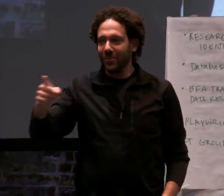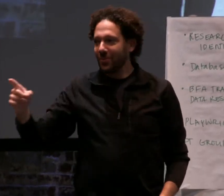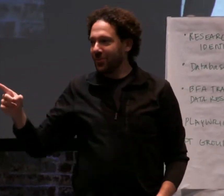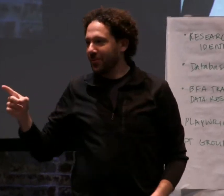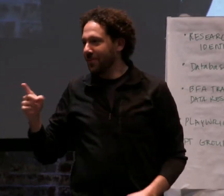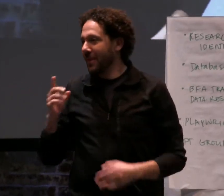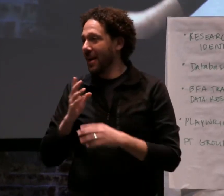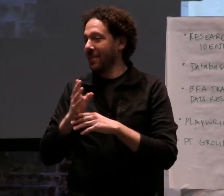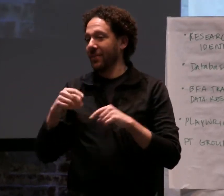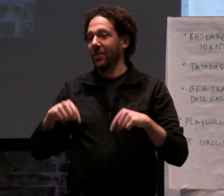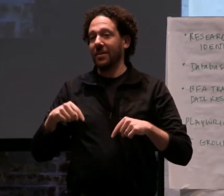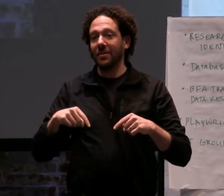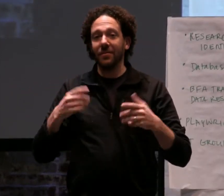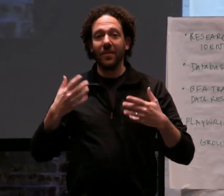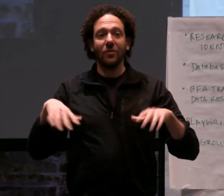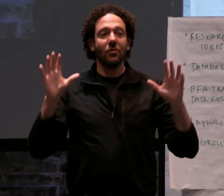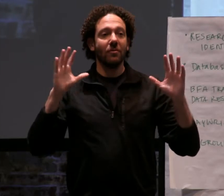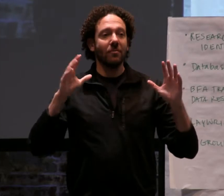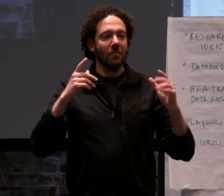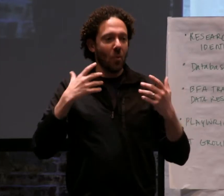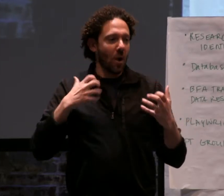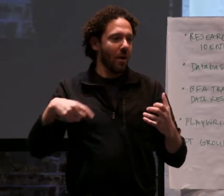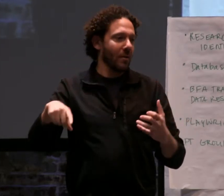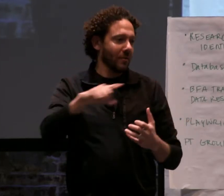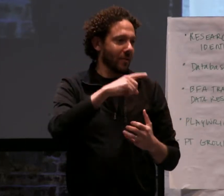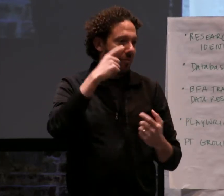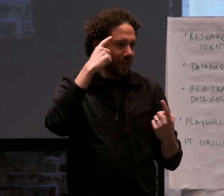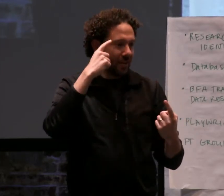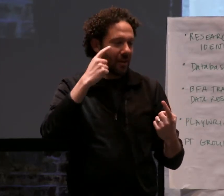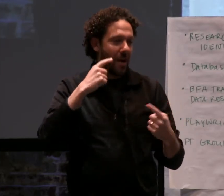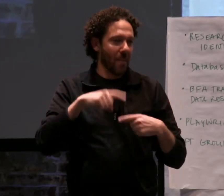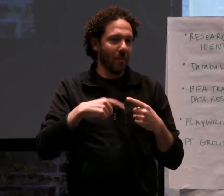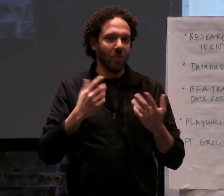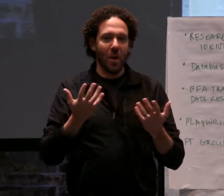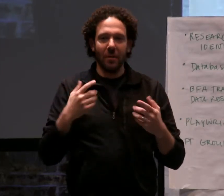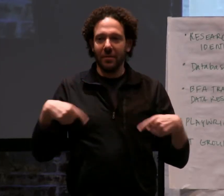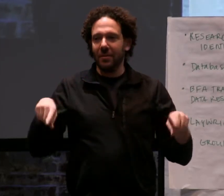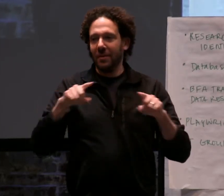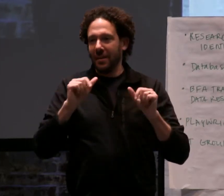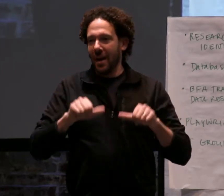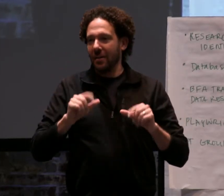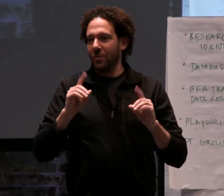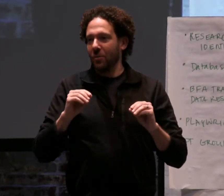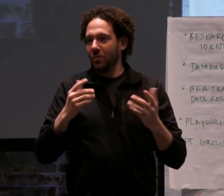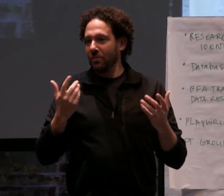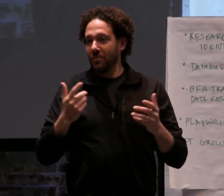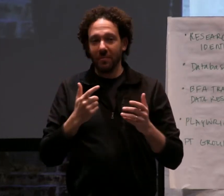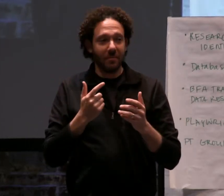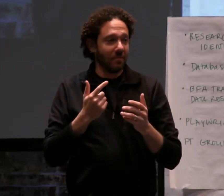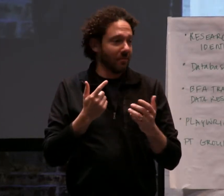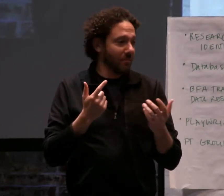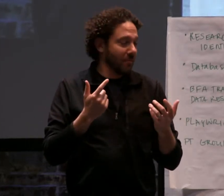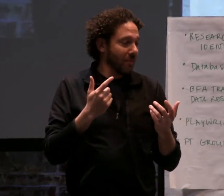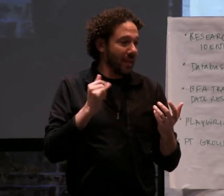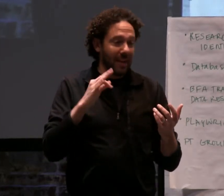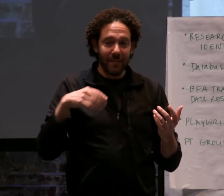We need all of you, everyone of you. After this is over, I want you to think about what it is that you can do.